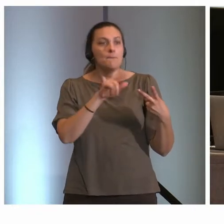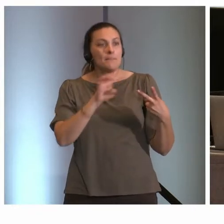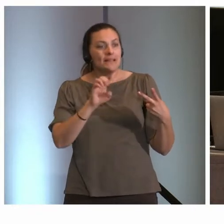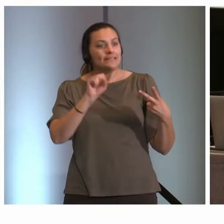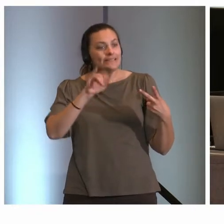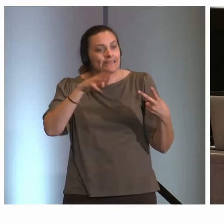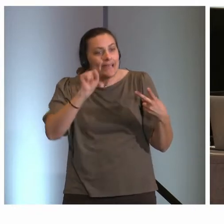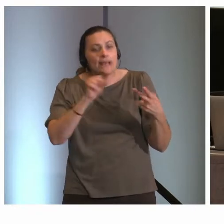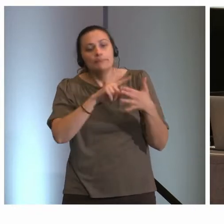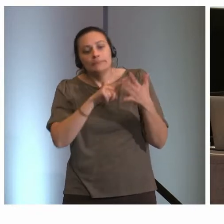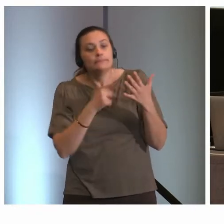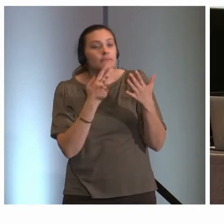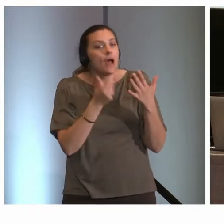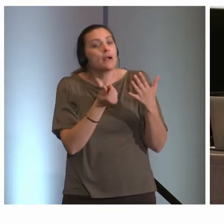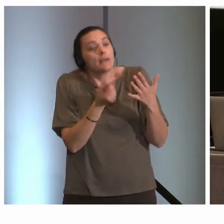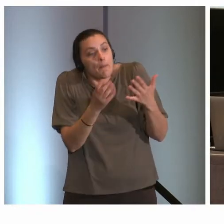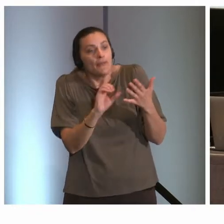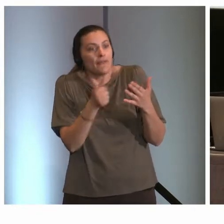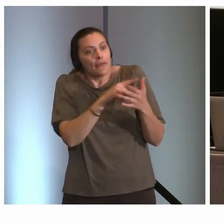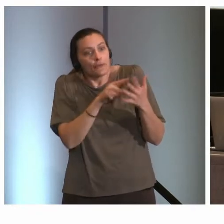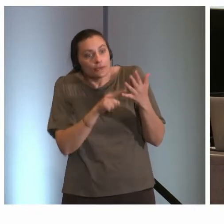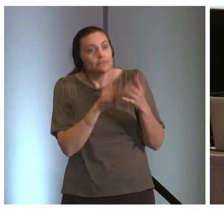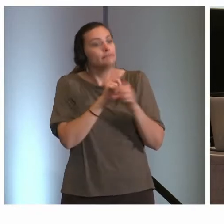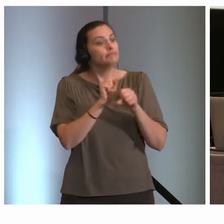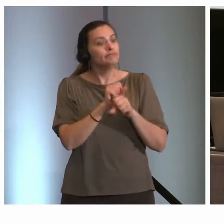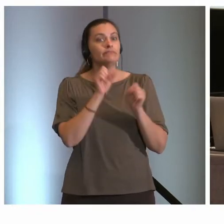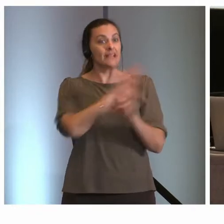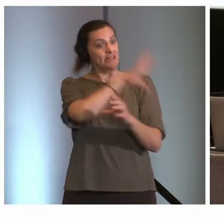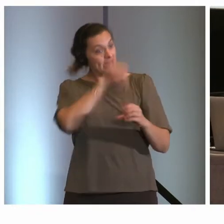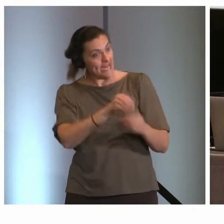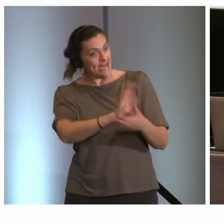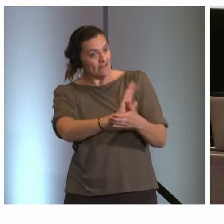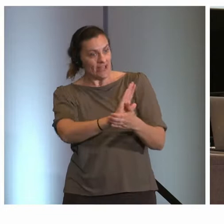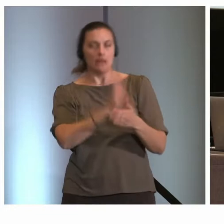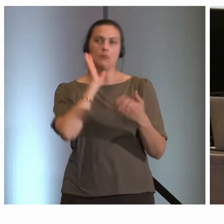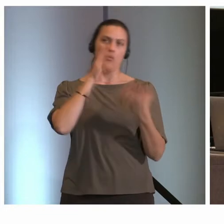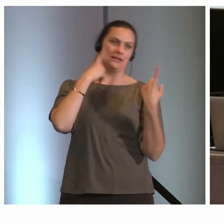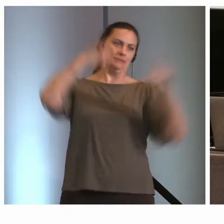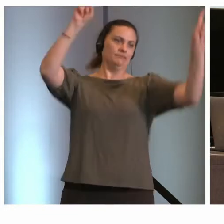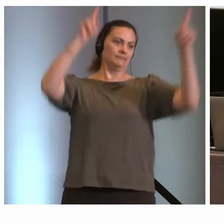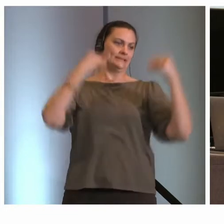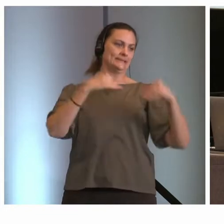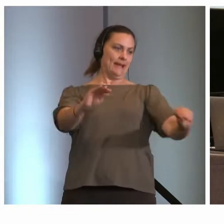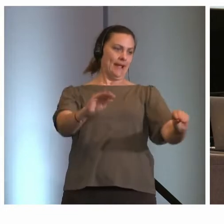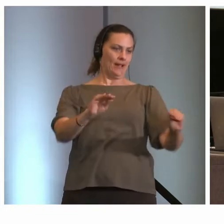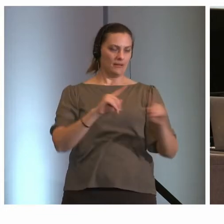So, I think we have maybe one right now and it's Marley and, you know, Millie Sims, and a couple of others that are